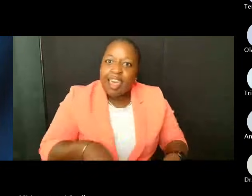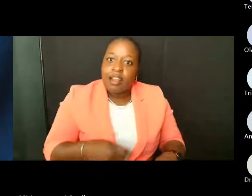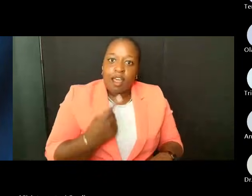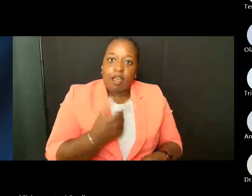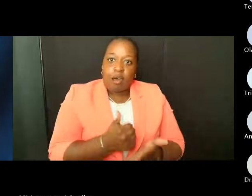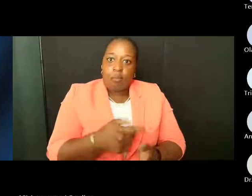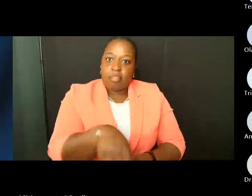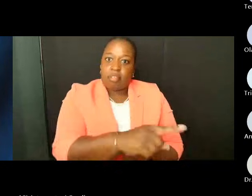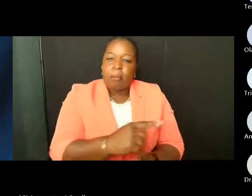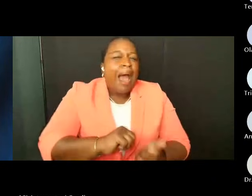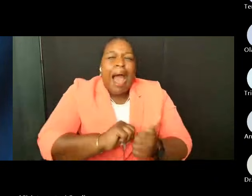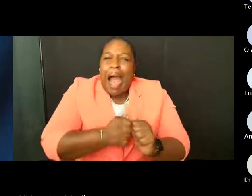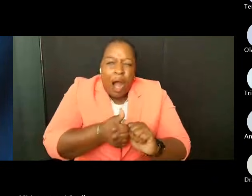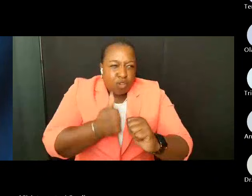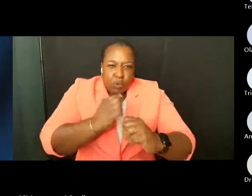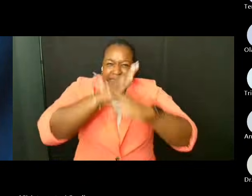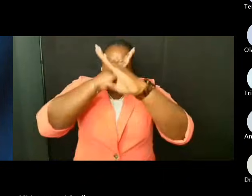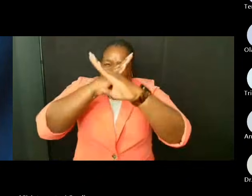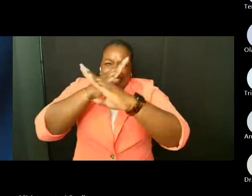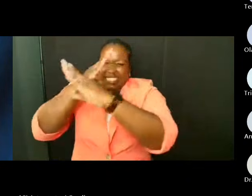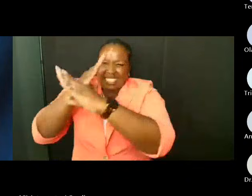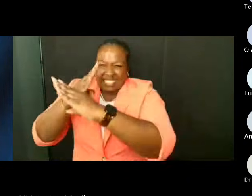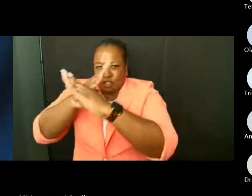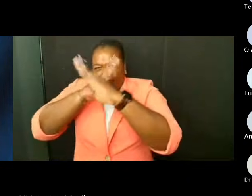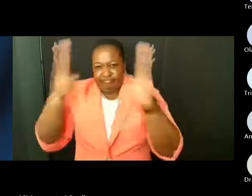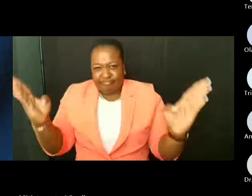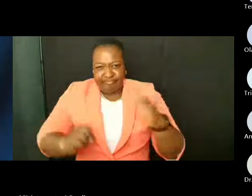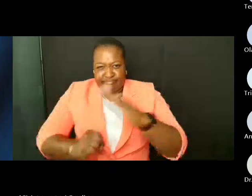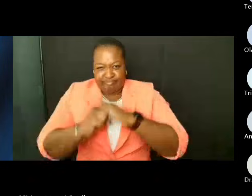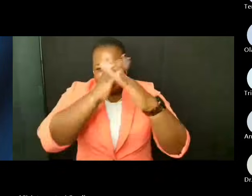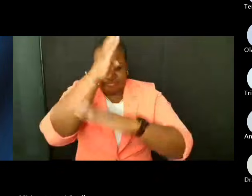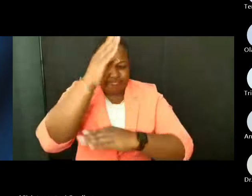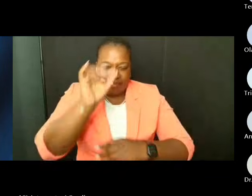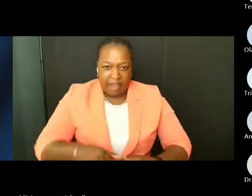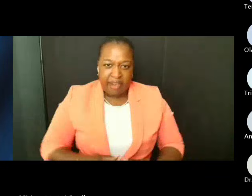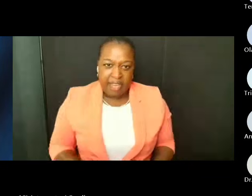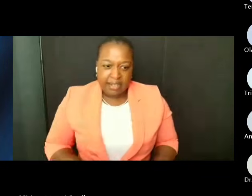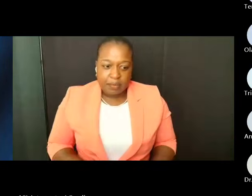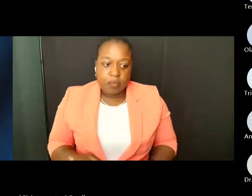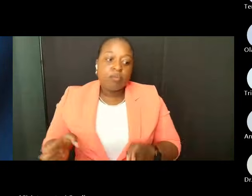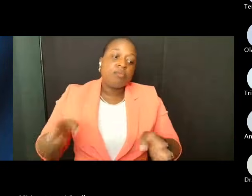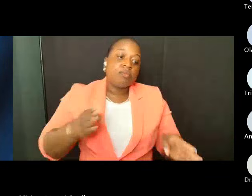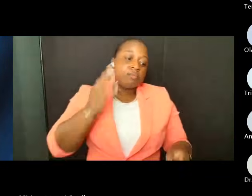Lakshmana Krishnamurti: Well, the federal government has done a spectacular job, you know.